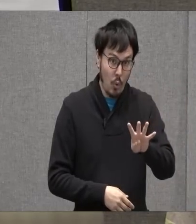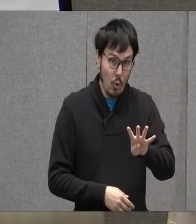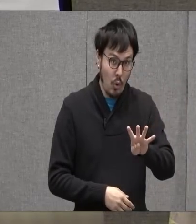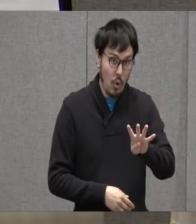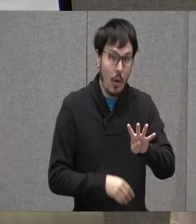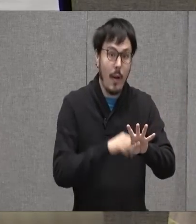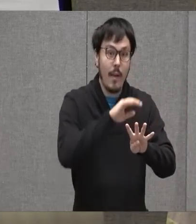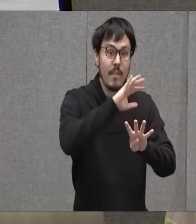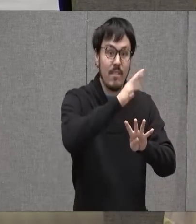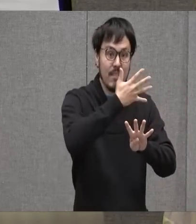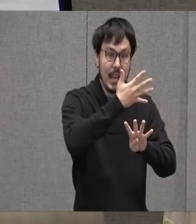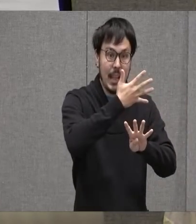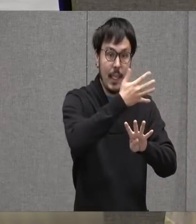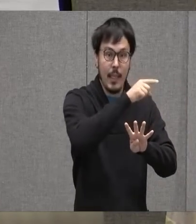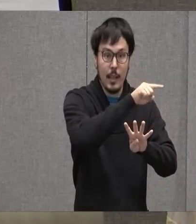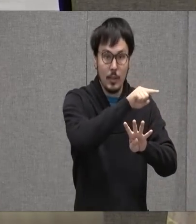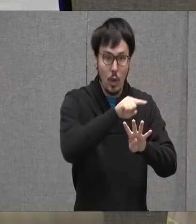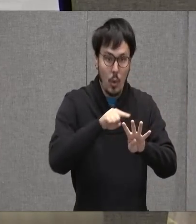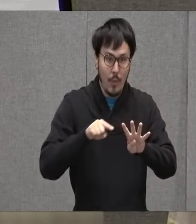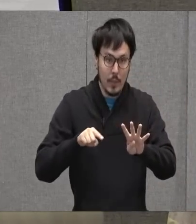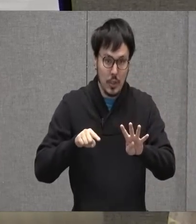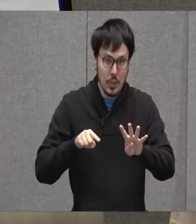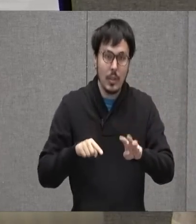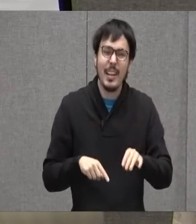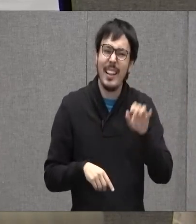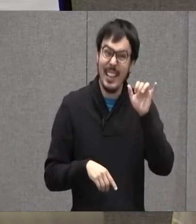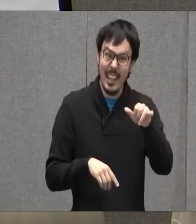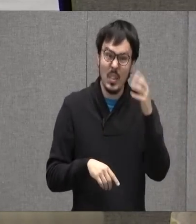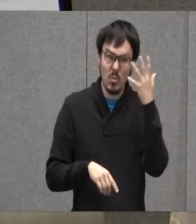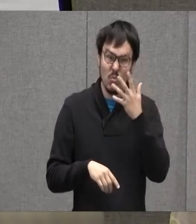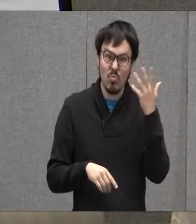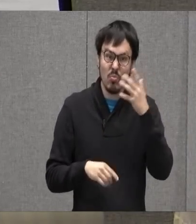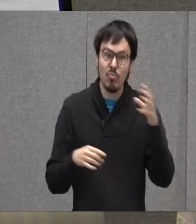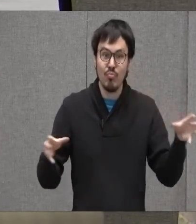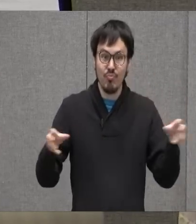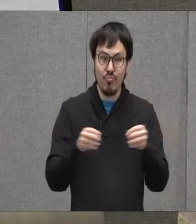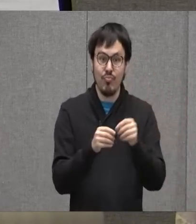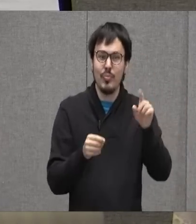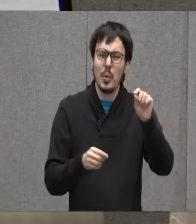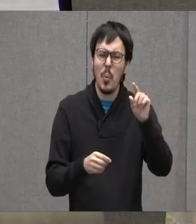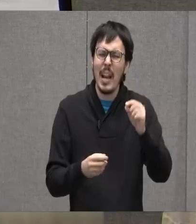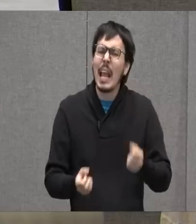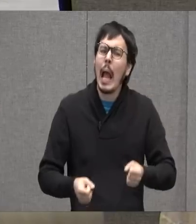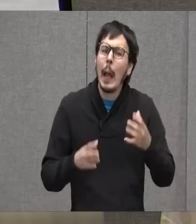Here's what 20 tally marks looks like. How many groups of five are there?